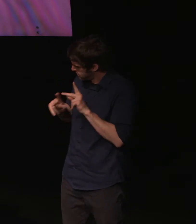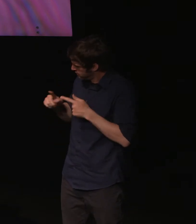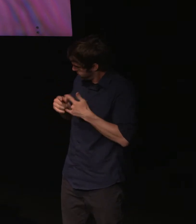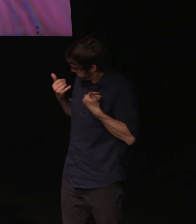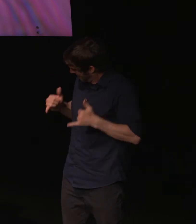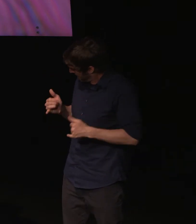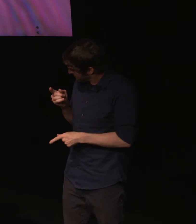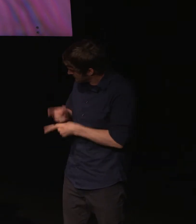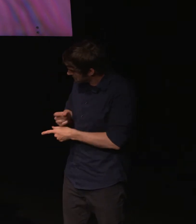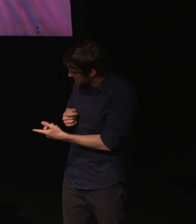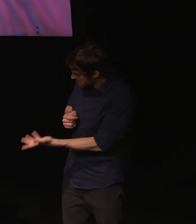It's so important to me,